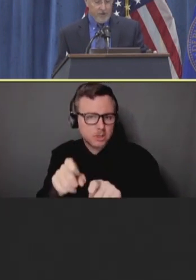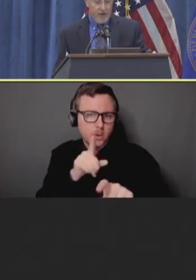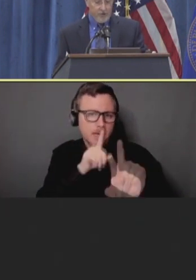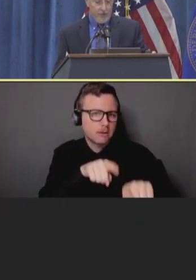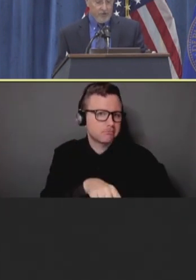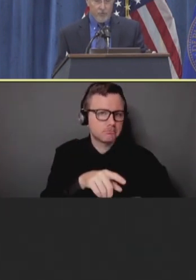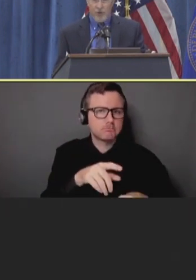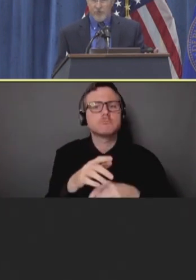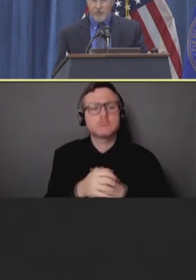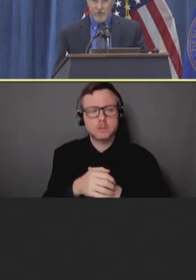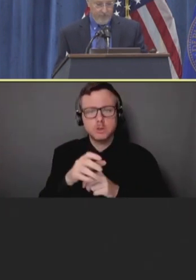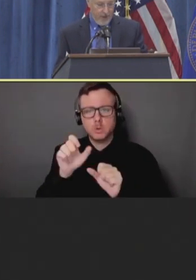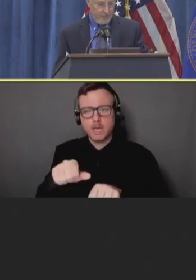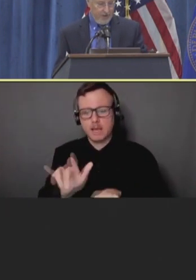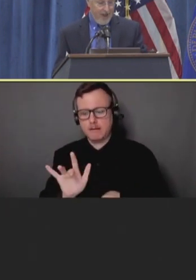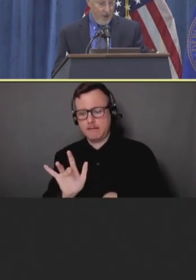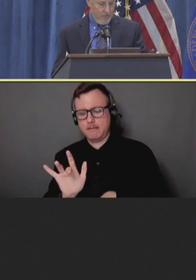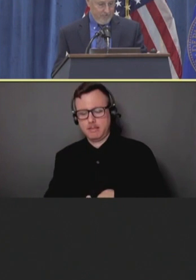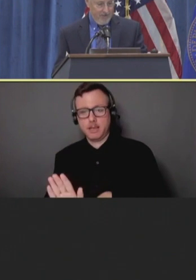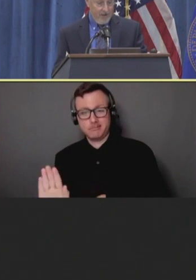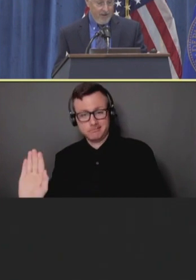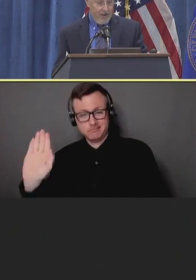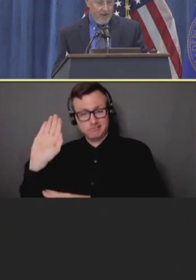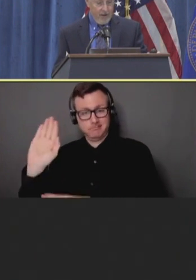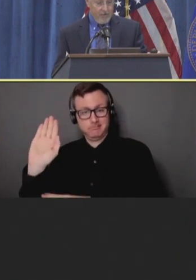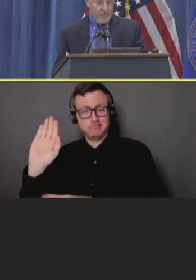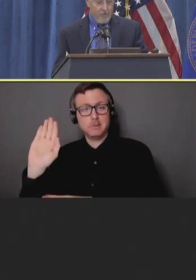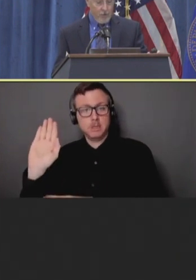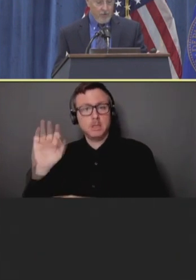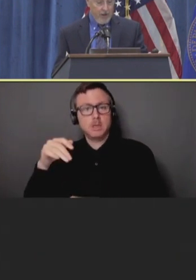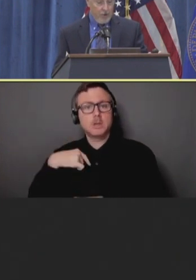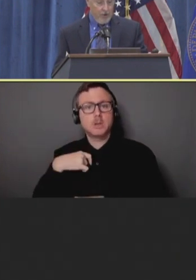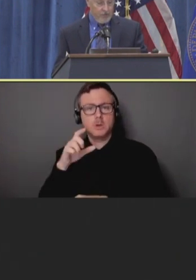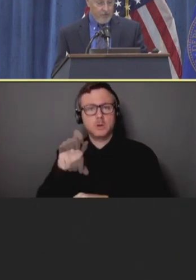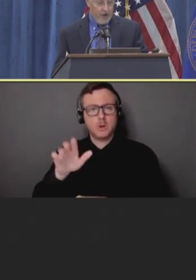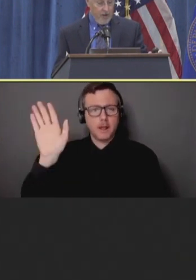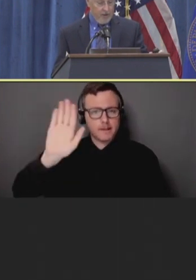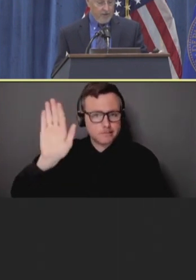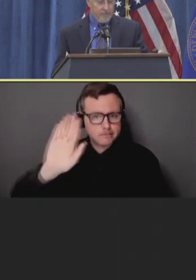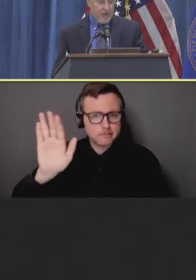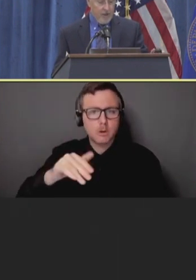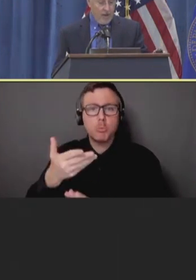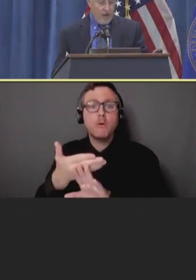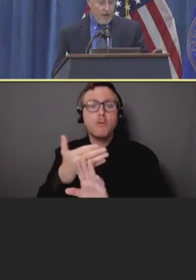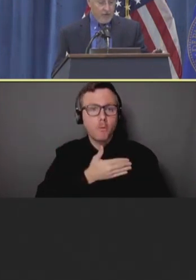like to raise a question or flag me down before you make a question or comment.